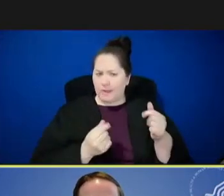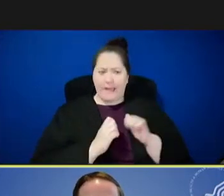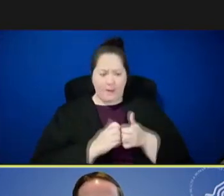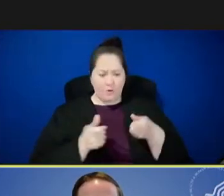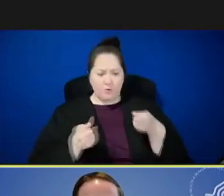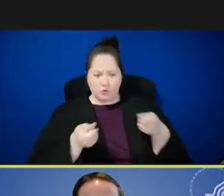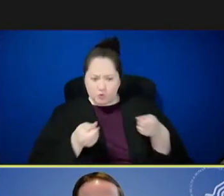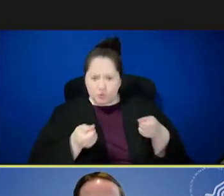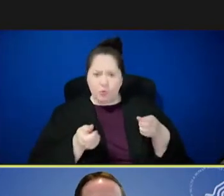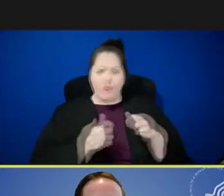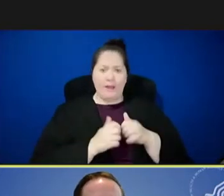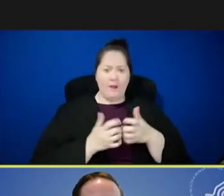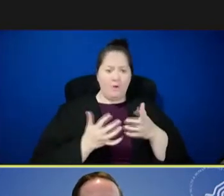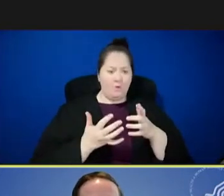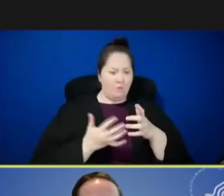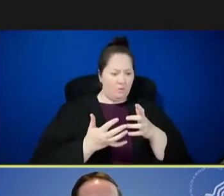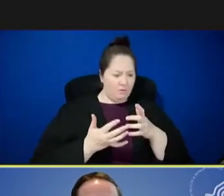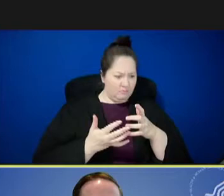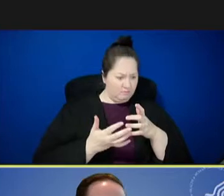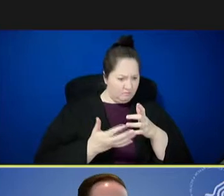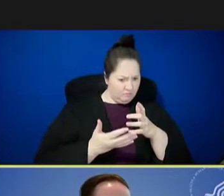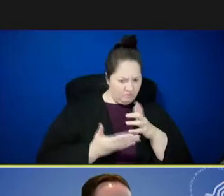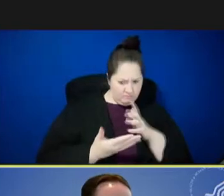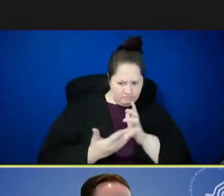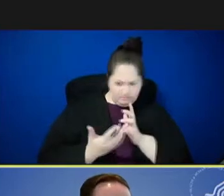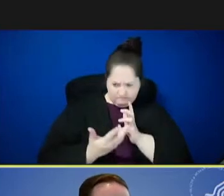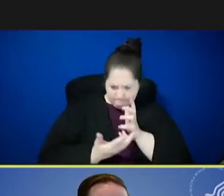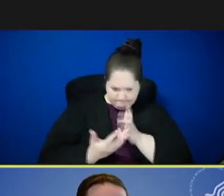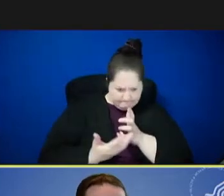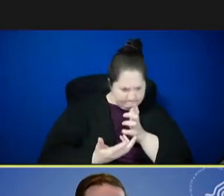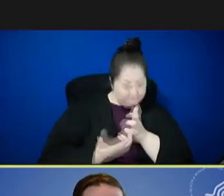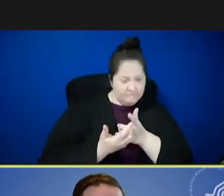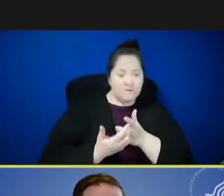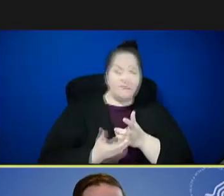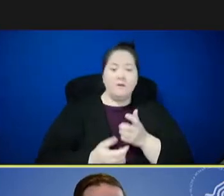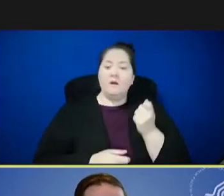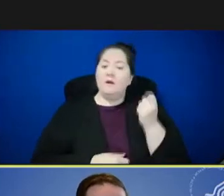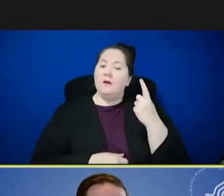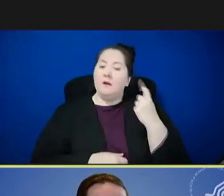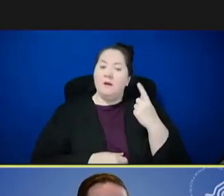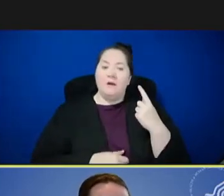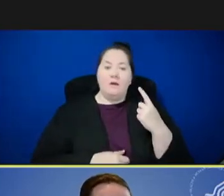you managing it? It's not necessarily that we care so much about whether or not you're using